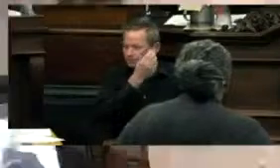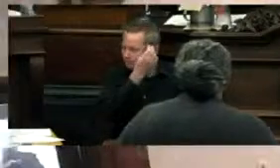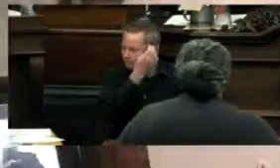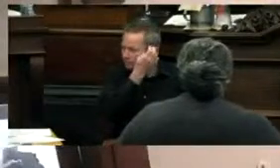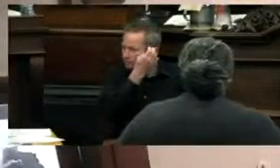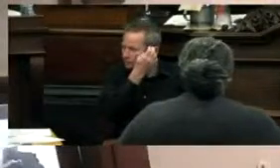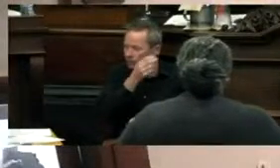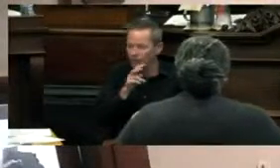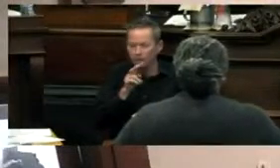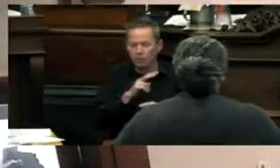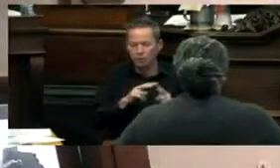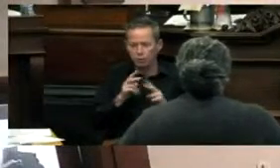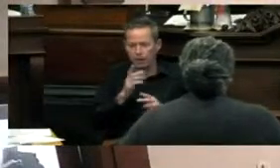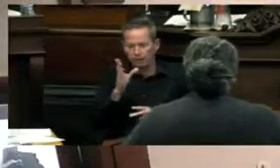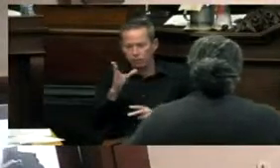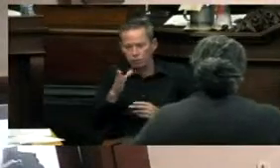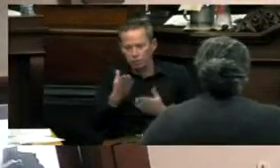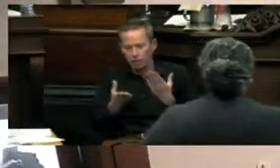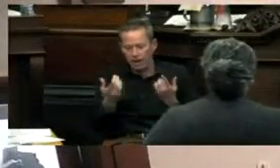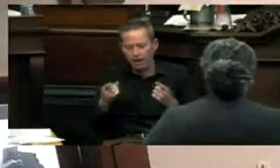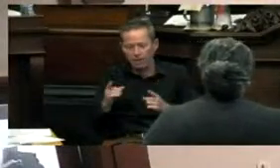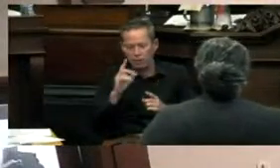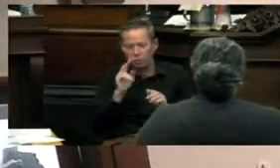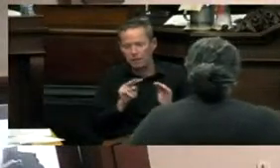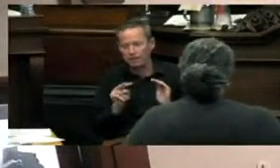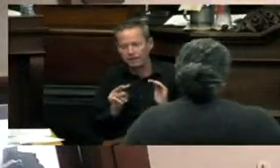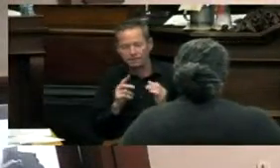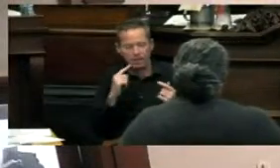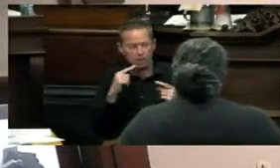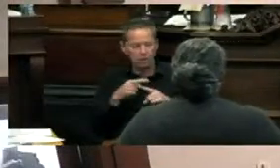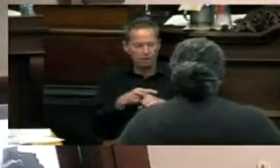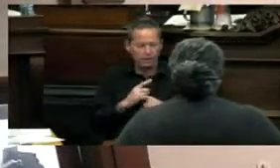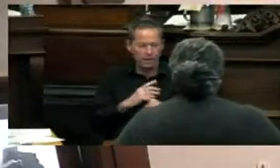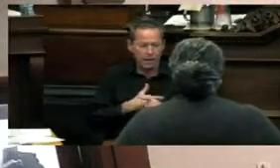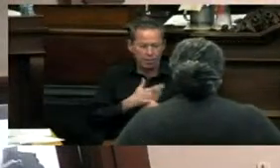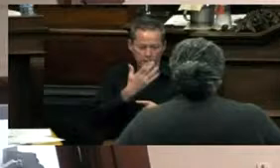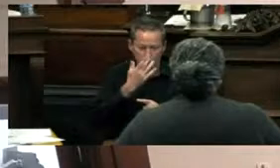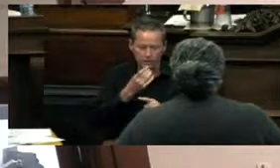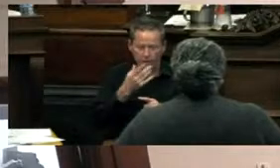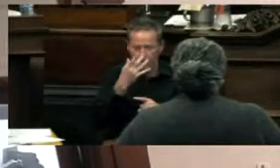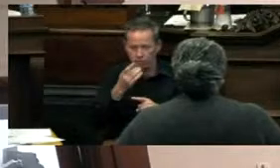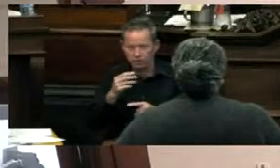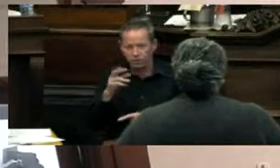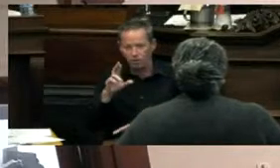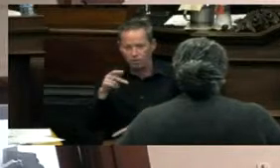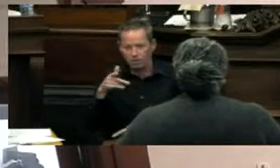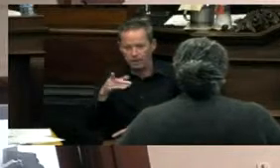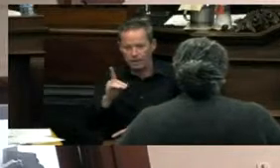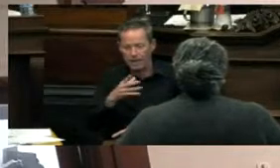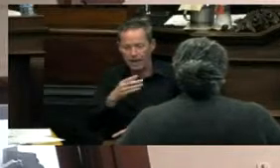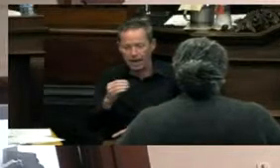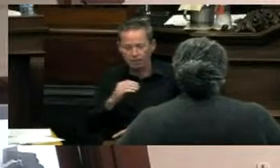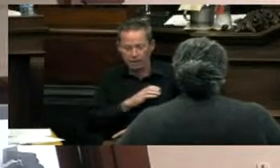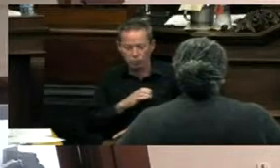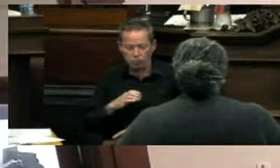bolts of how that gets selected. Absolutely. Yeah, I just looking at the writing on the wall, I do